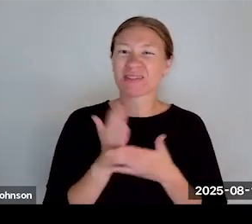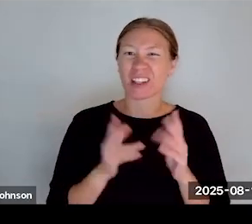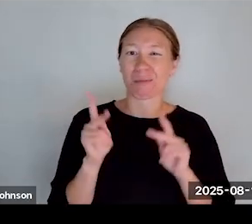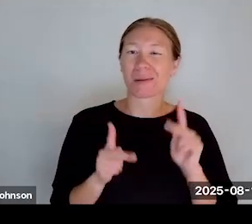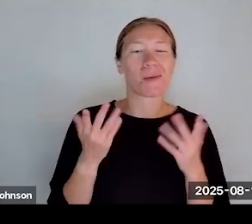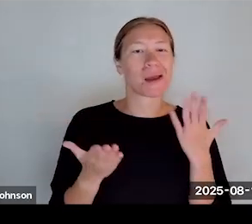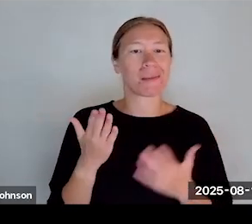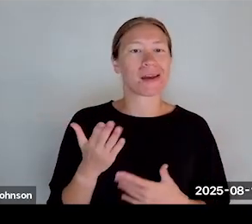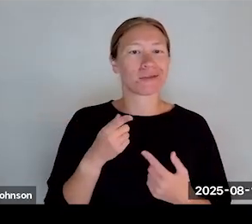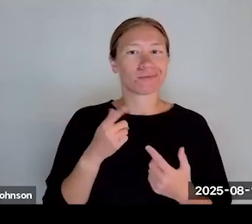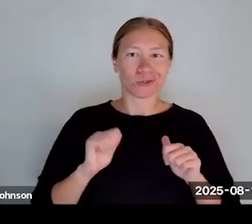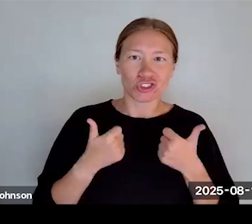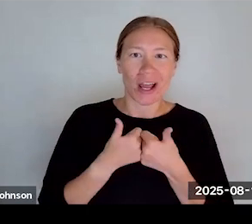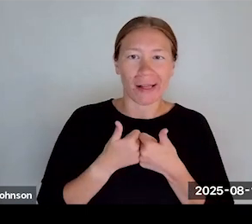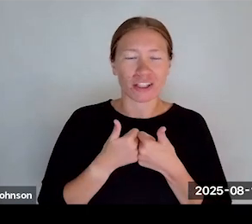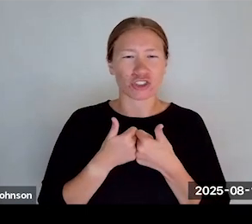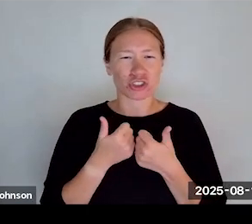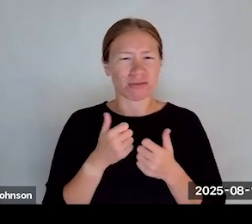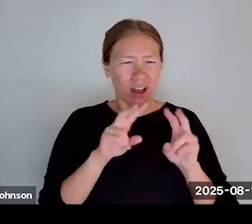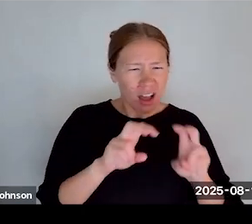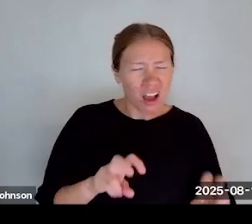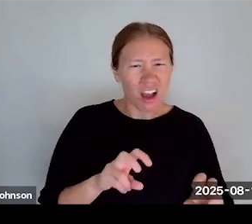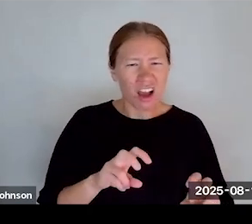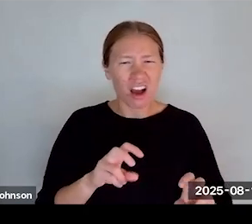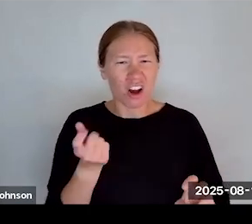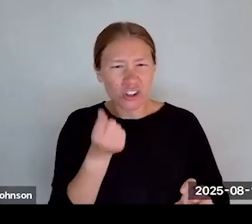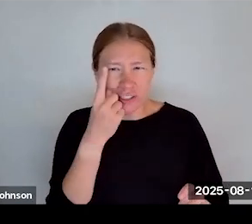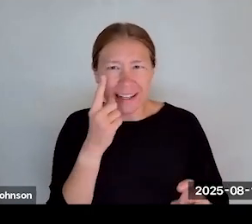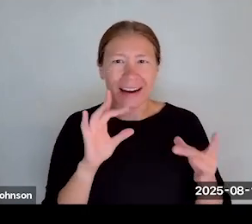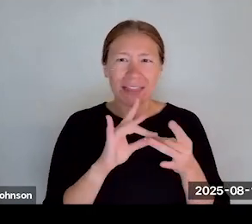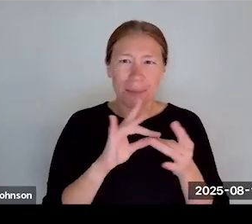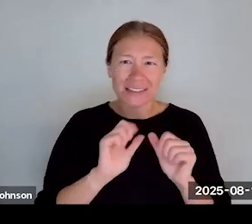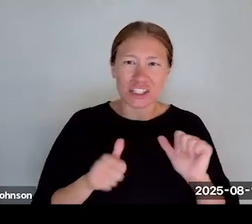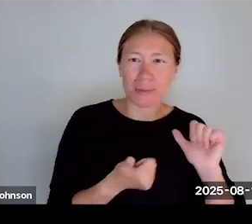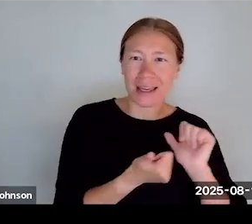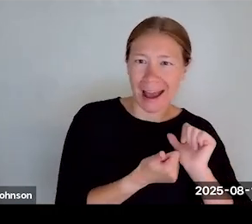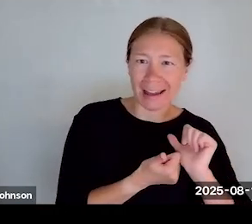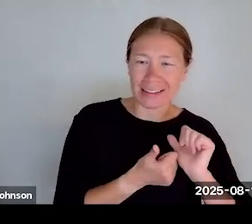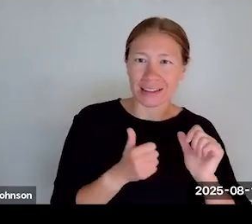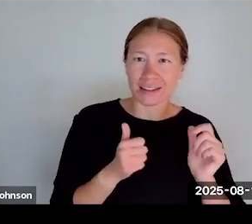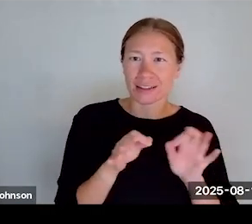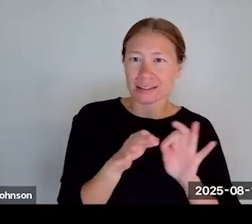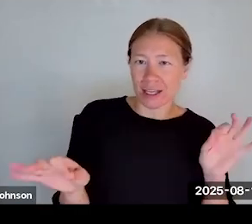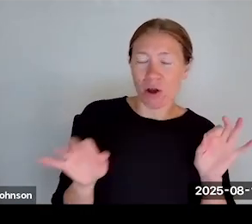with properly interpreting the meaning behind a communication or appropriately conveying their own message.